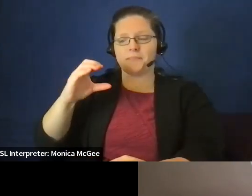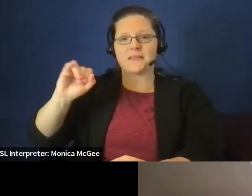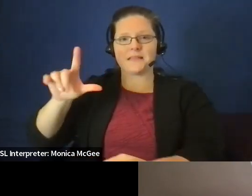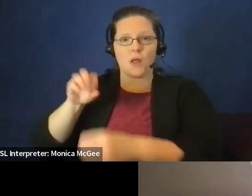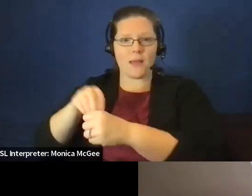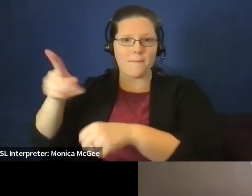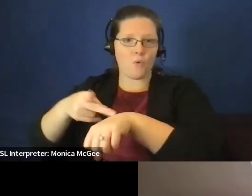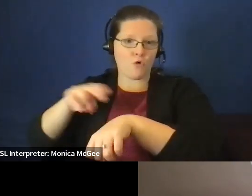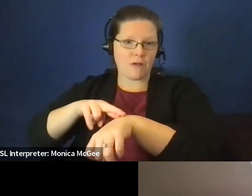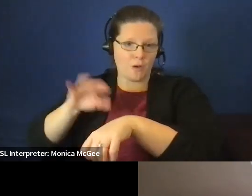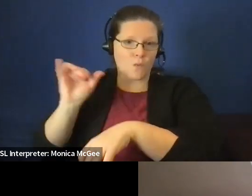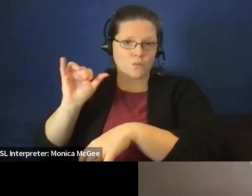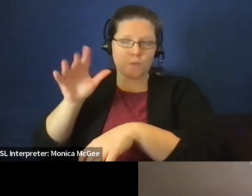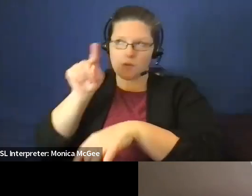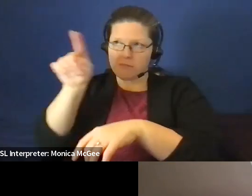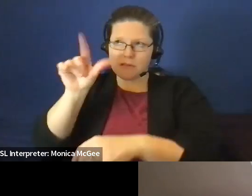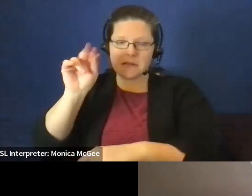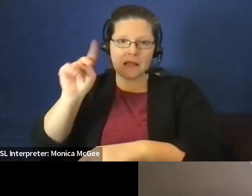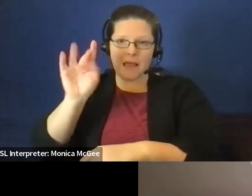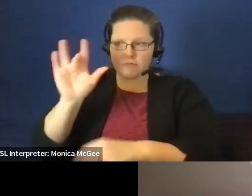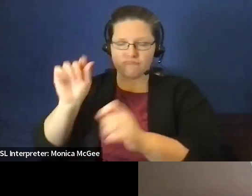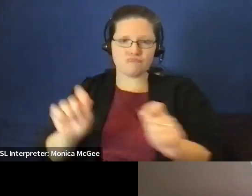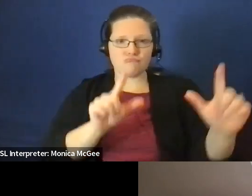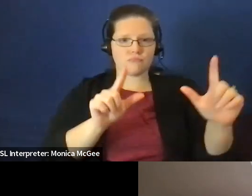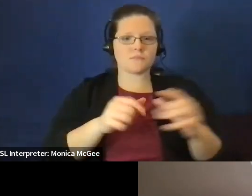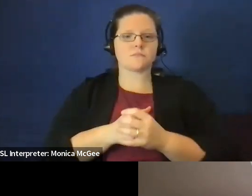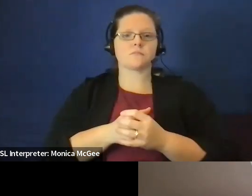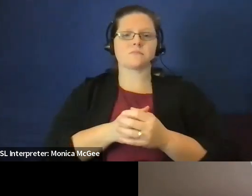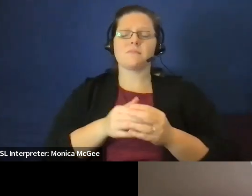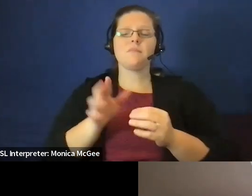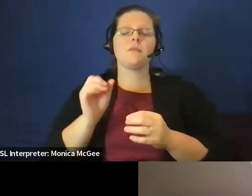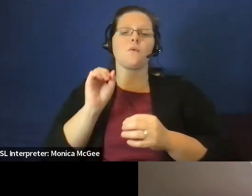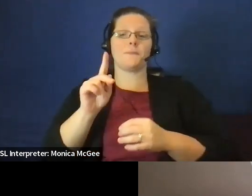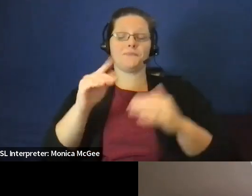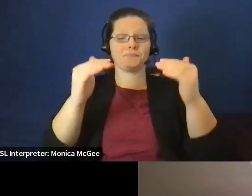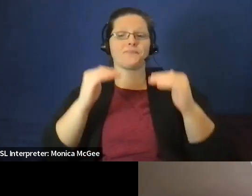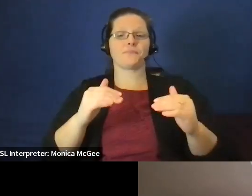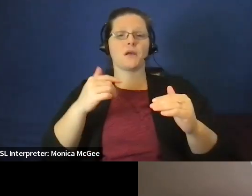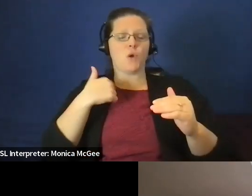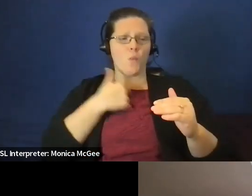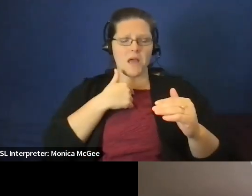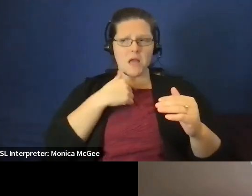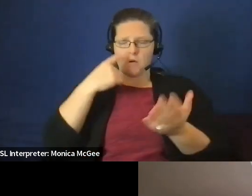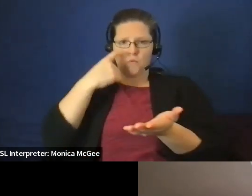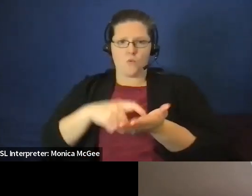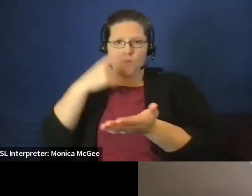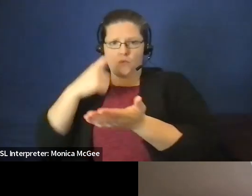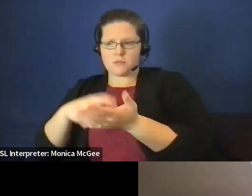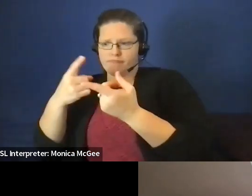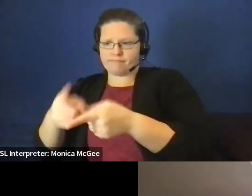Alyssa did share wonderful work. Alyssa, if you scroll up in the chat, you'll find the link for